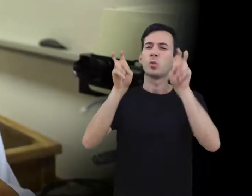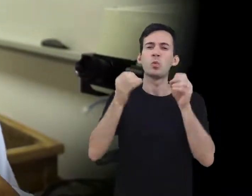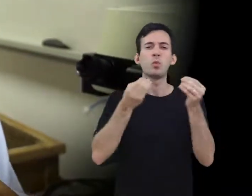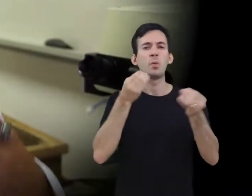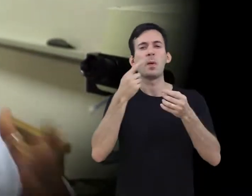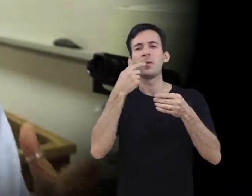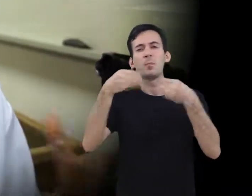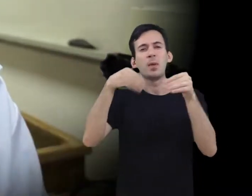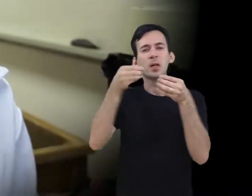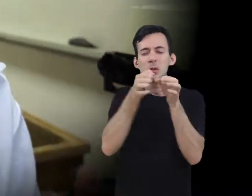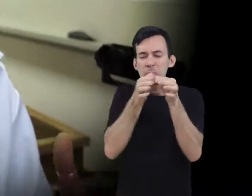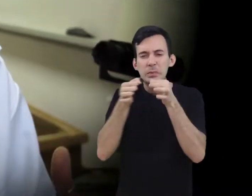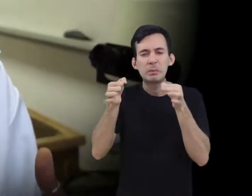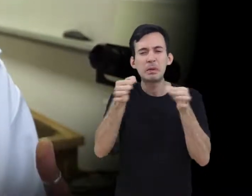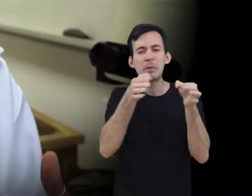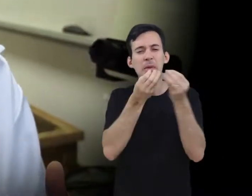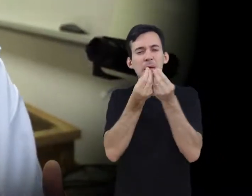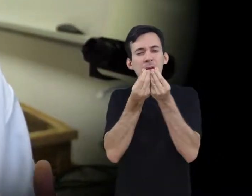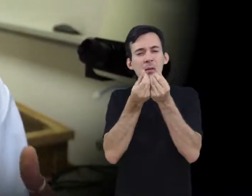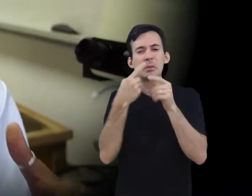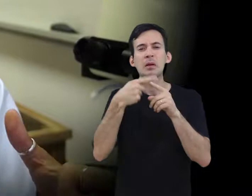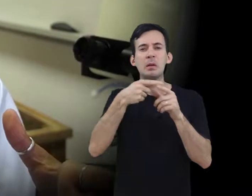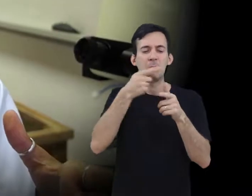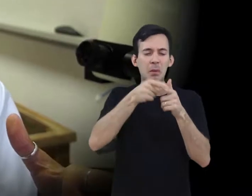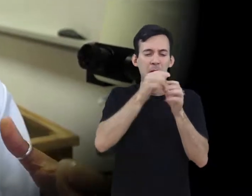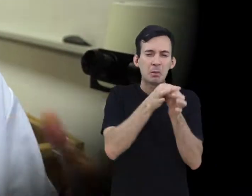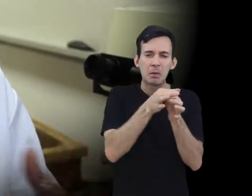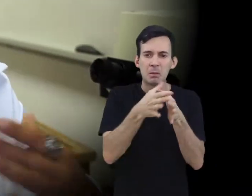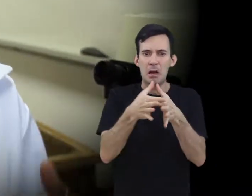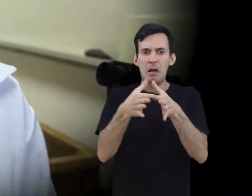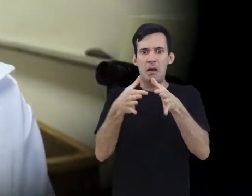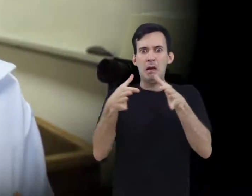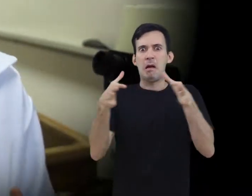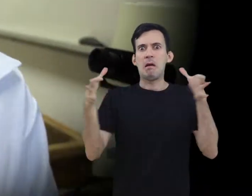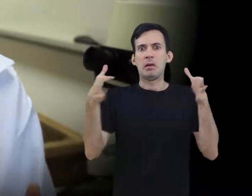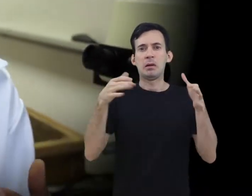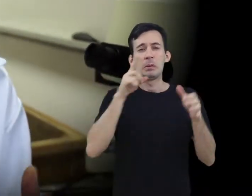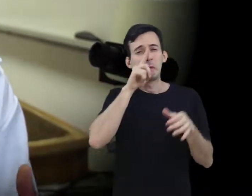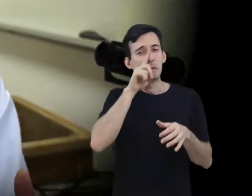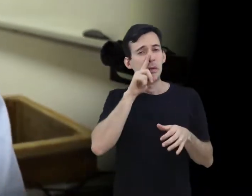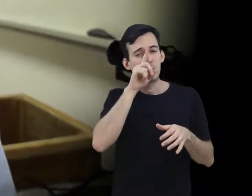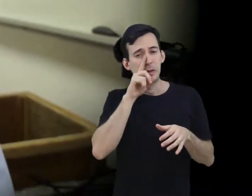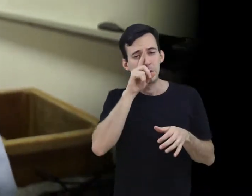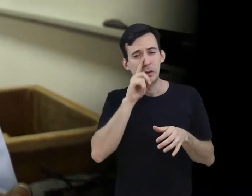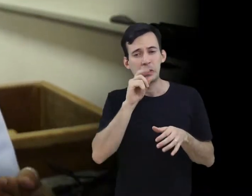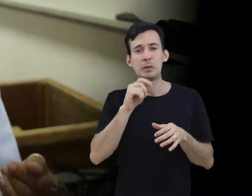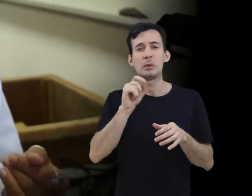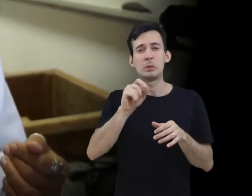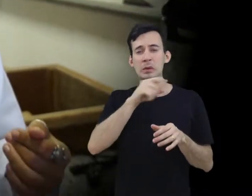This is one of the main issues we highlight, on the importance of micro-plastics, because